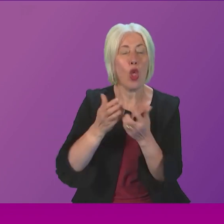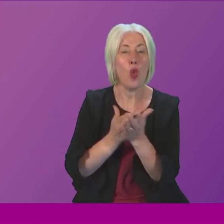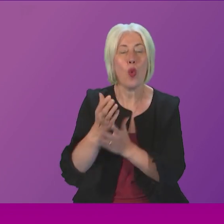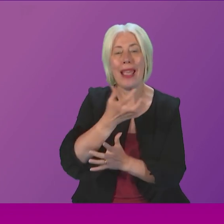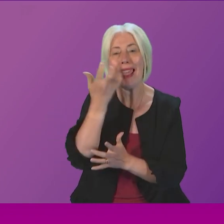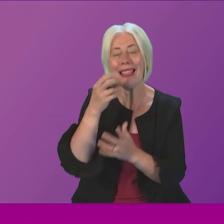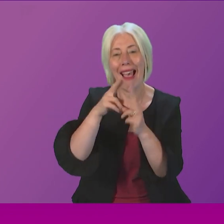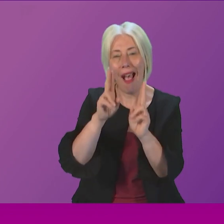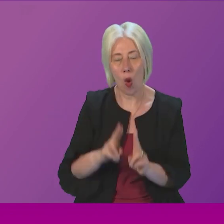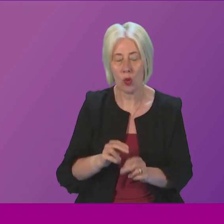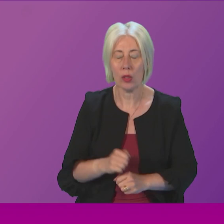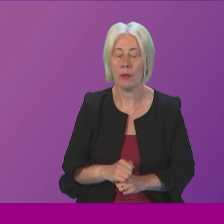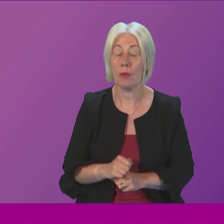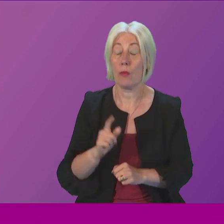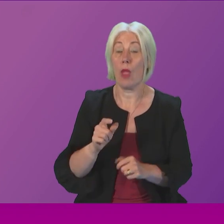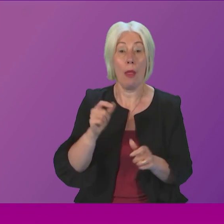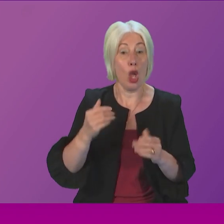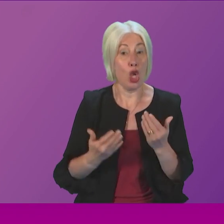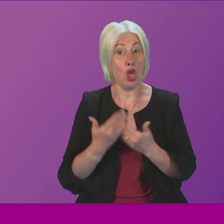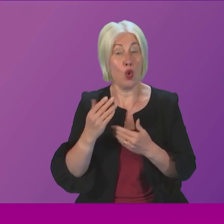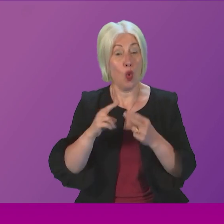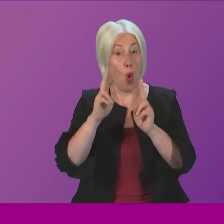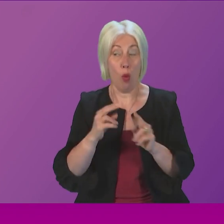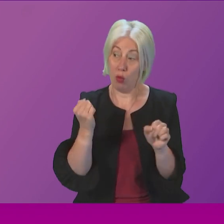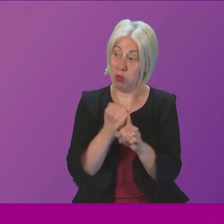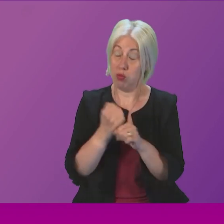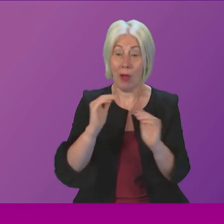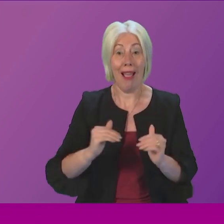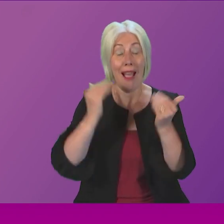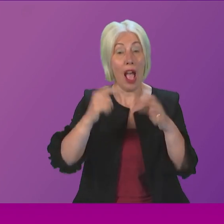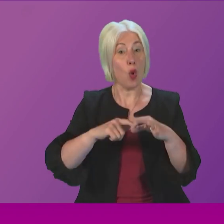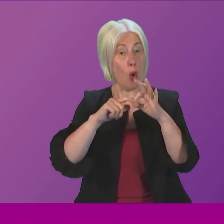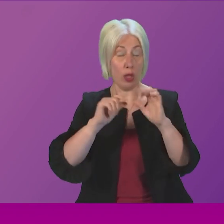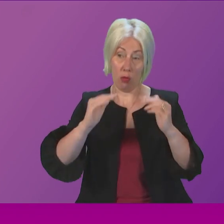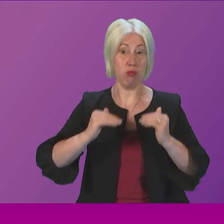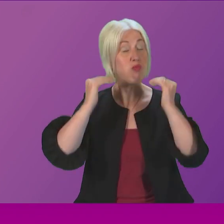Our members already build high-quality homes, which exceed the minimum standard of the building regulations.